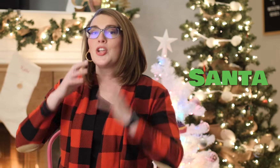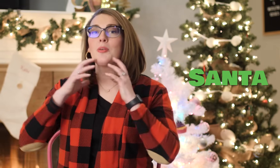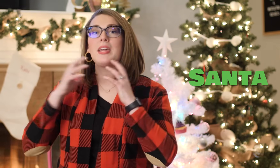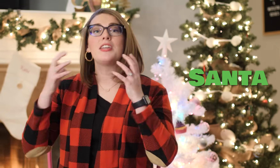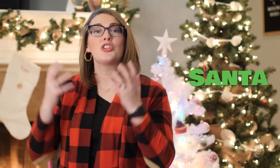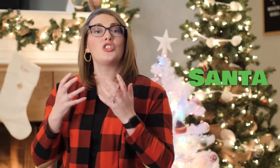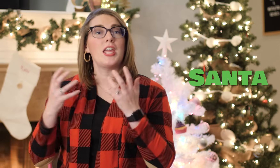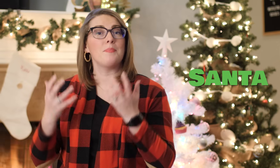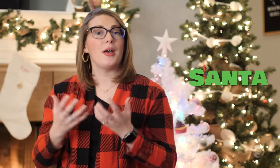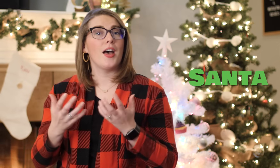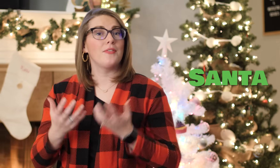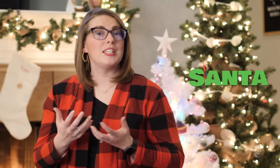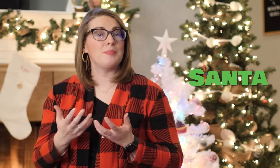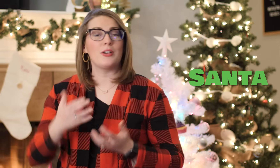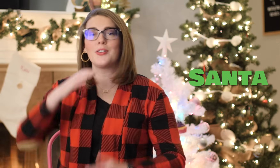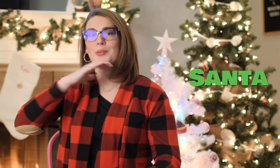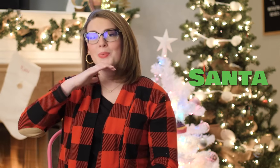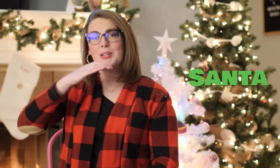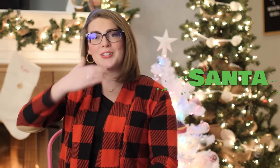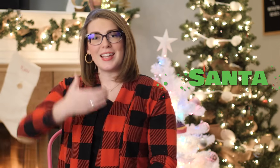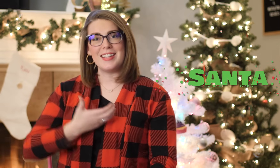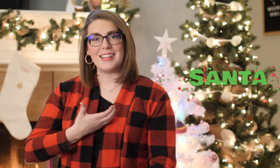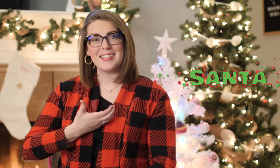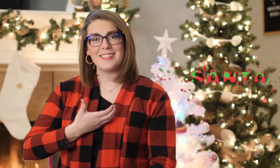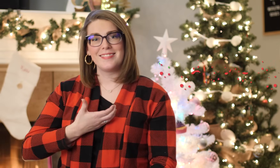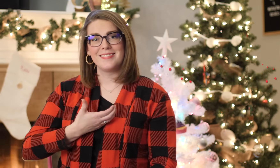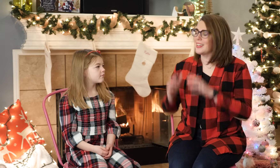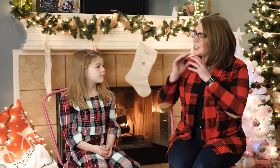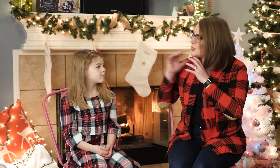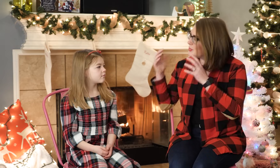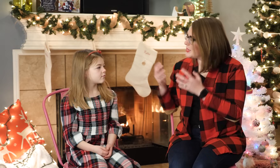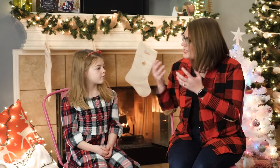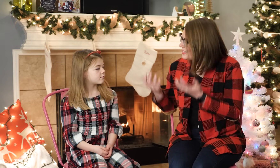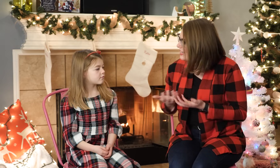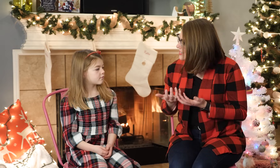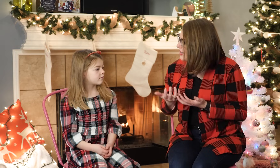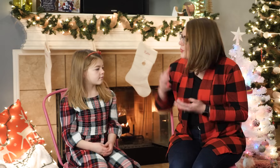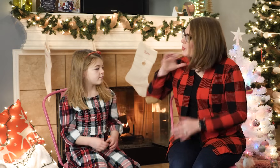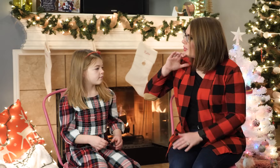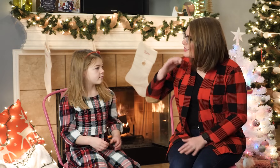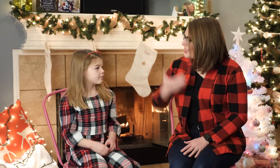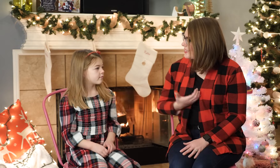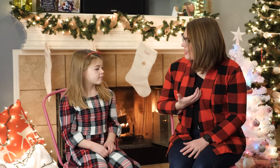You're making the shape of his beard when you're signing this. Can you do Santa or Santa?